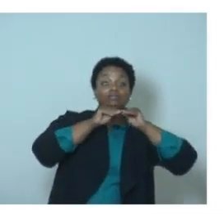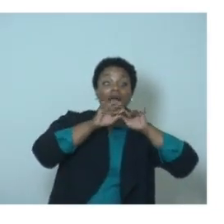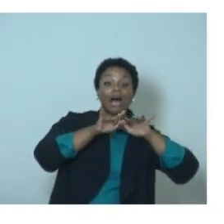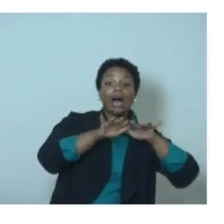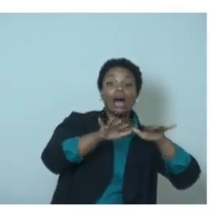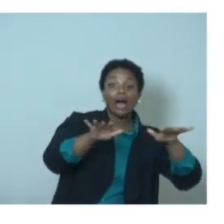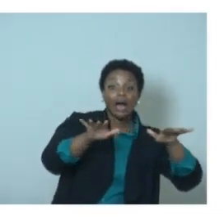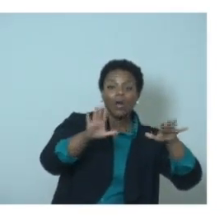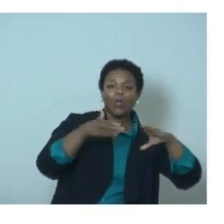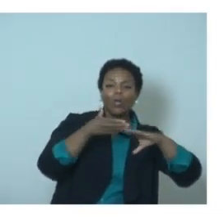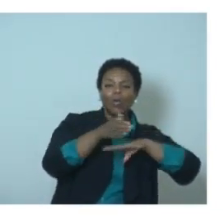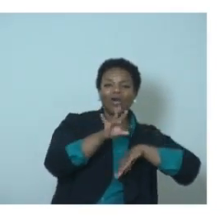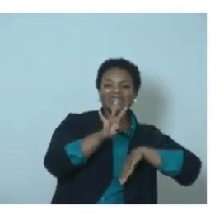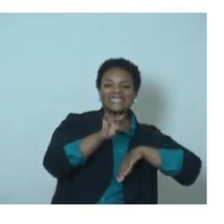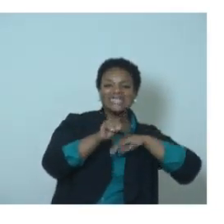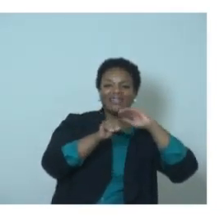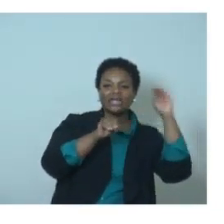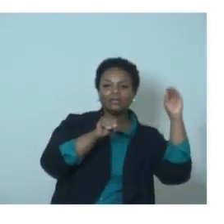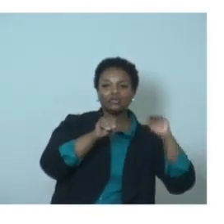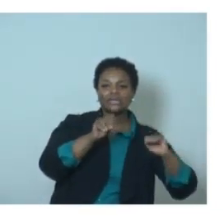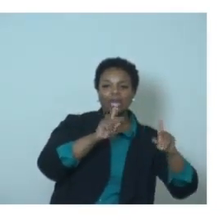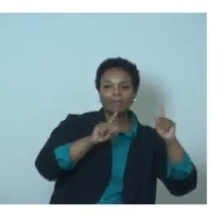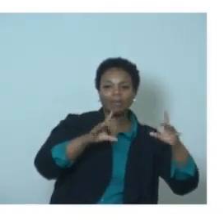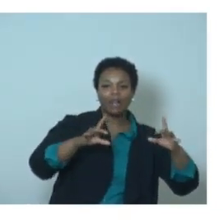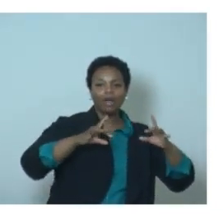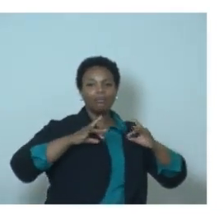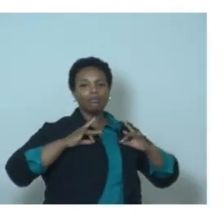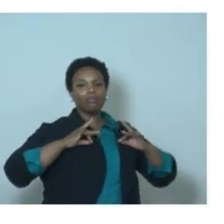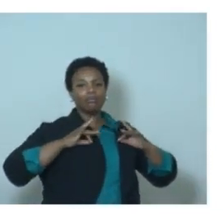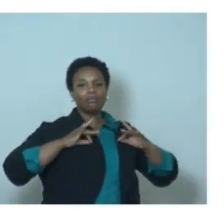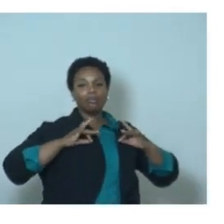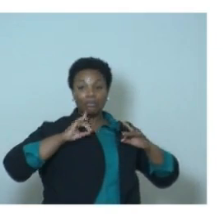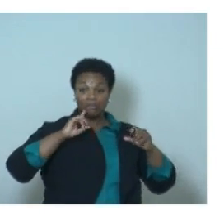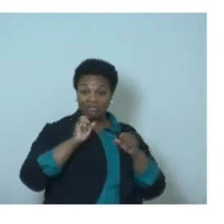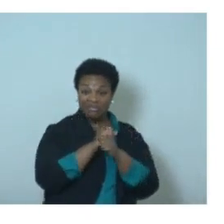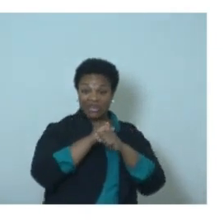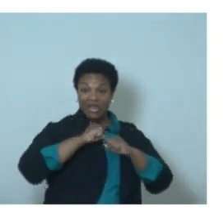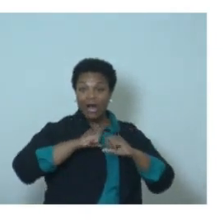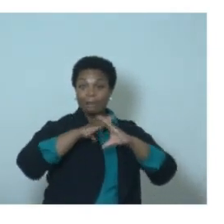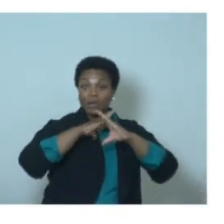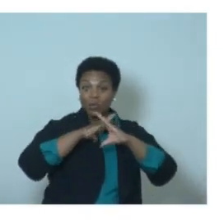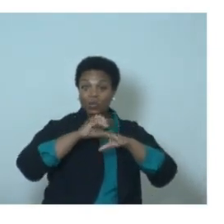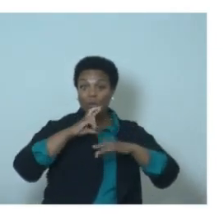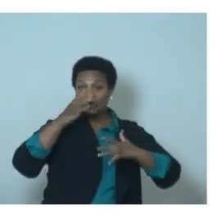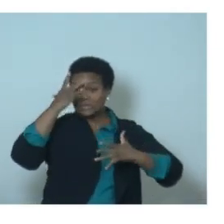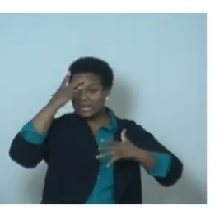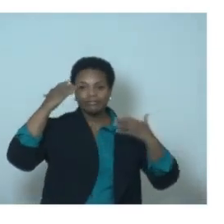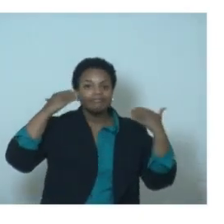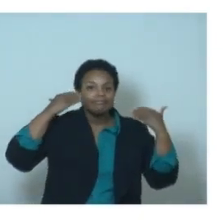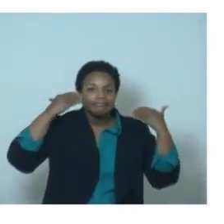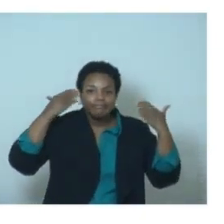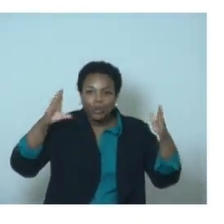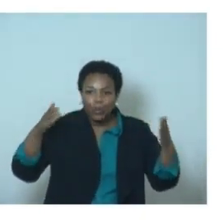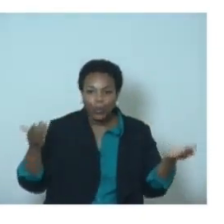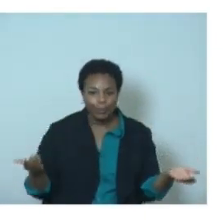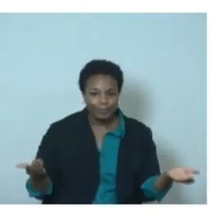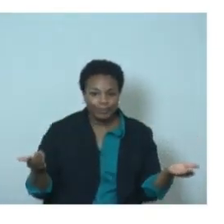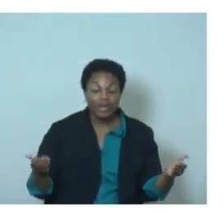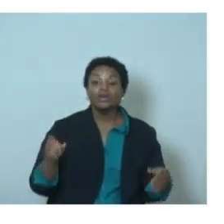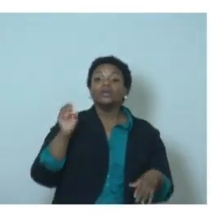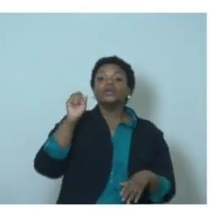ONLY SEVEN POINT THREE PERCENT OF PEOPLE ENDED UP BEING INFECTED AND WE DON’T EVEN KNOW IF THAT MEANS YOU HAVE IMMUNITY YET.